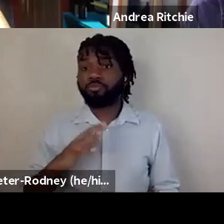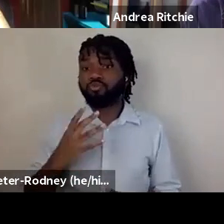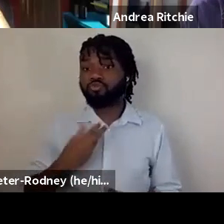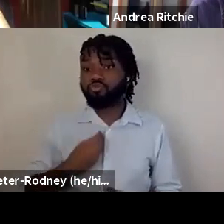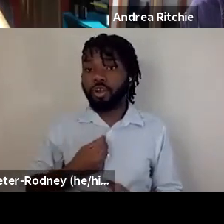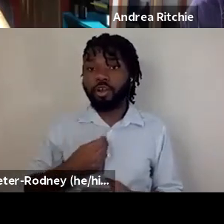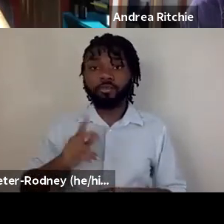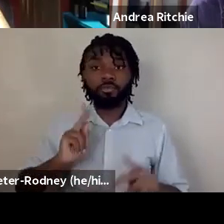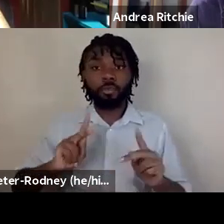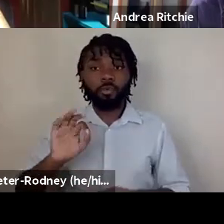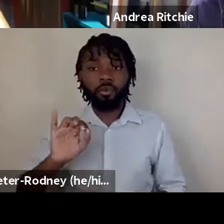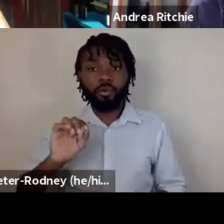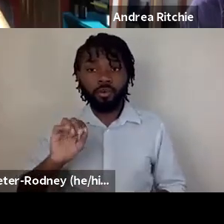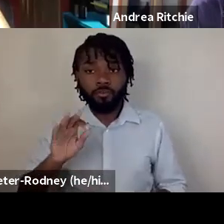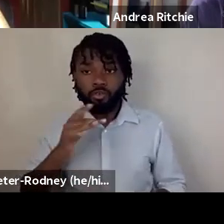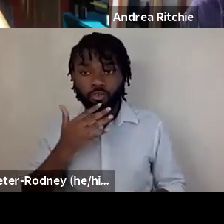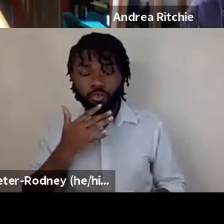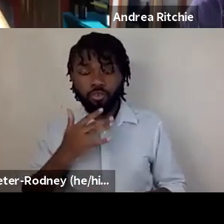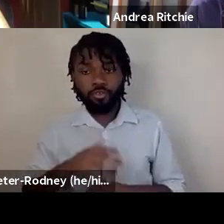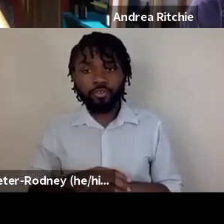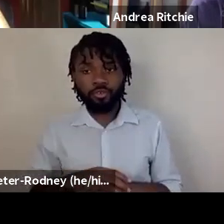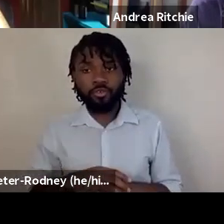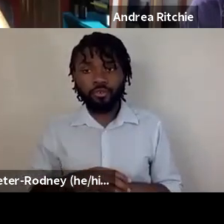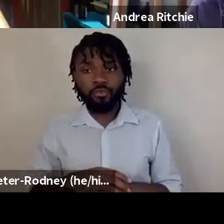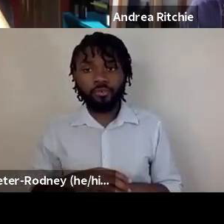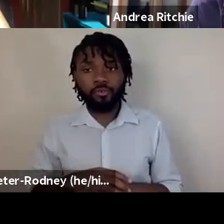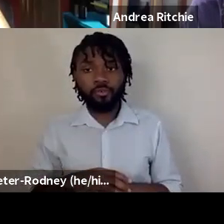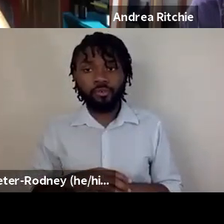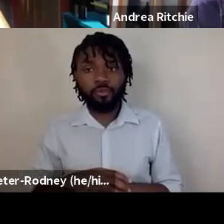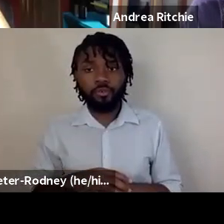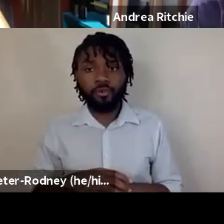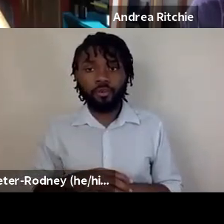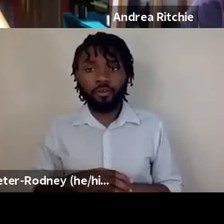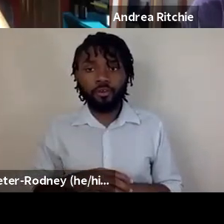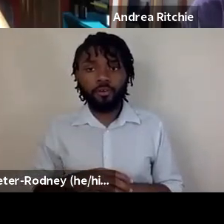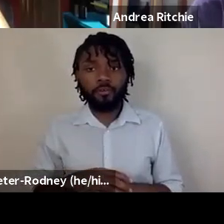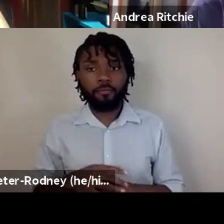that though the majority of folks who were killed